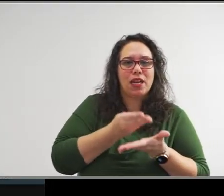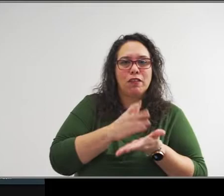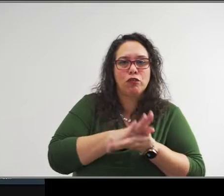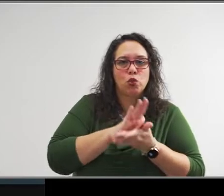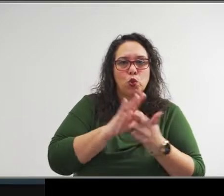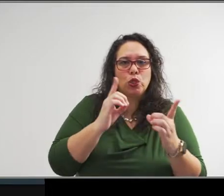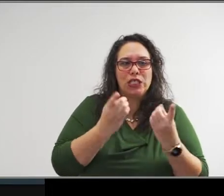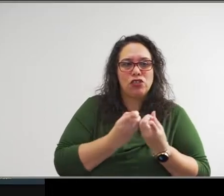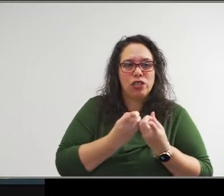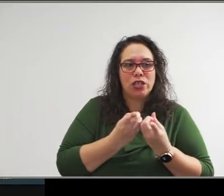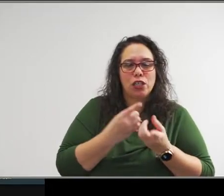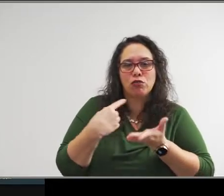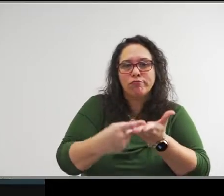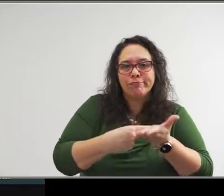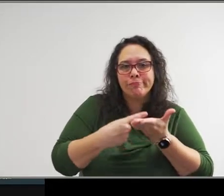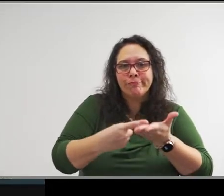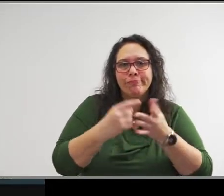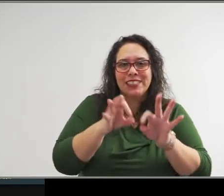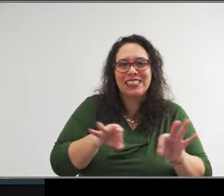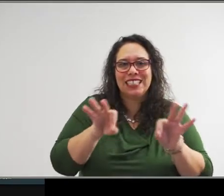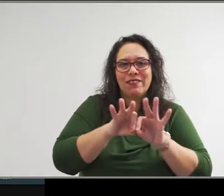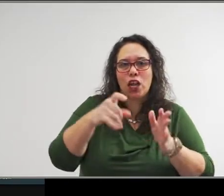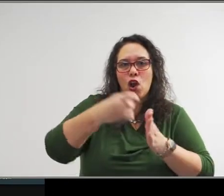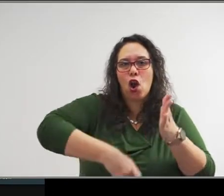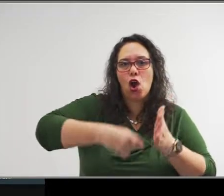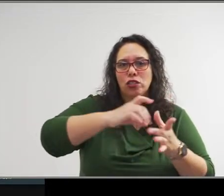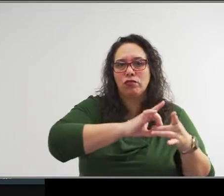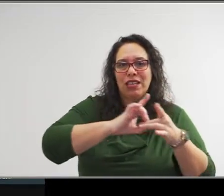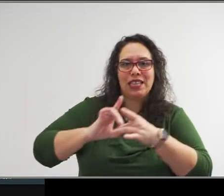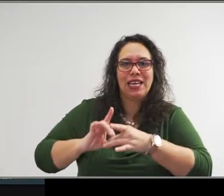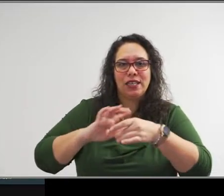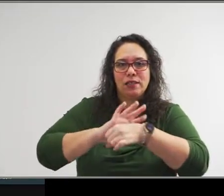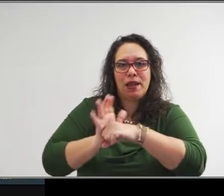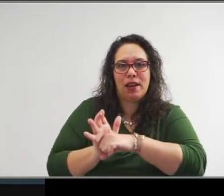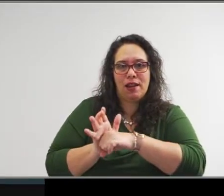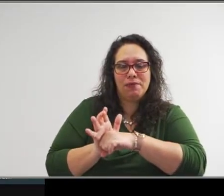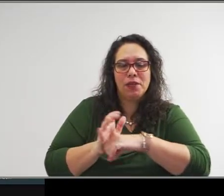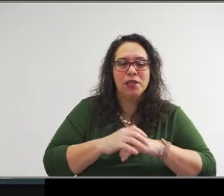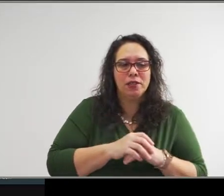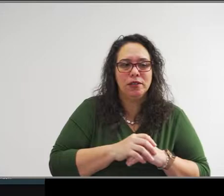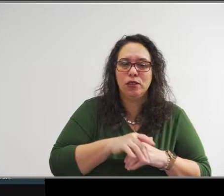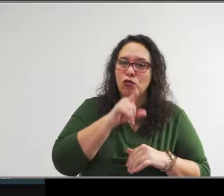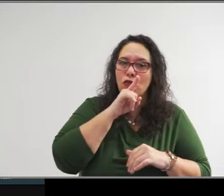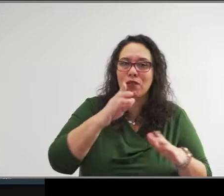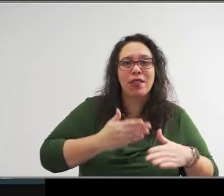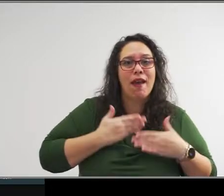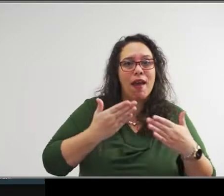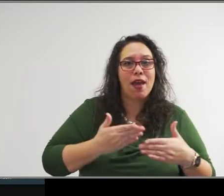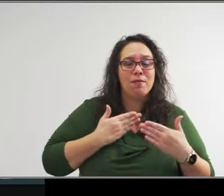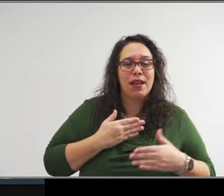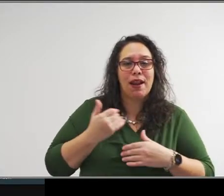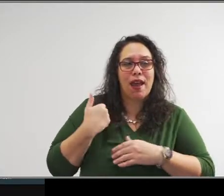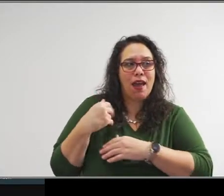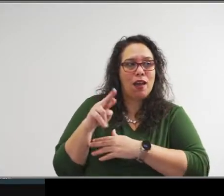to address the significant costs related to the pandemic. So I'm really happy to have Renee here